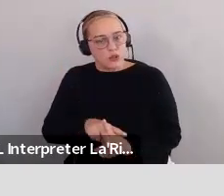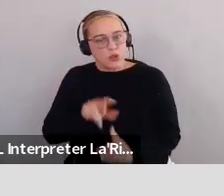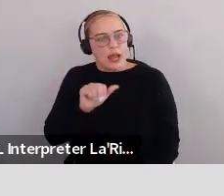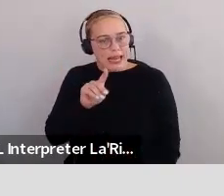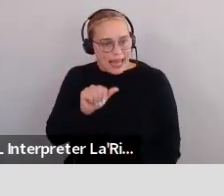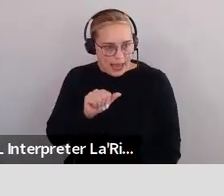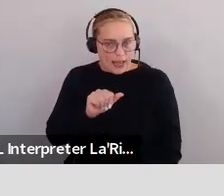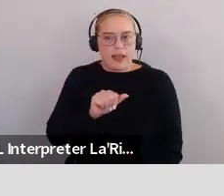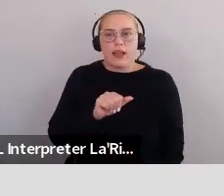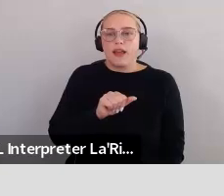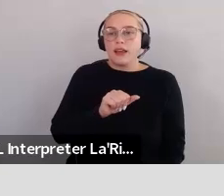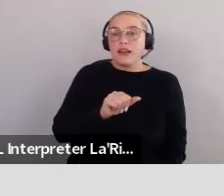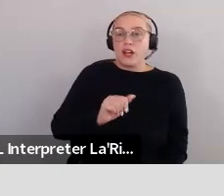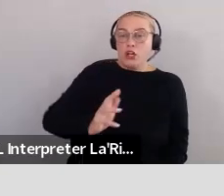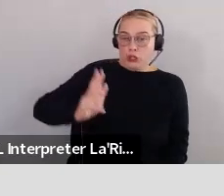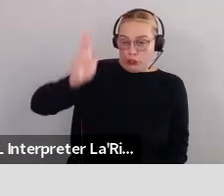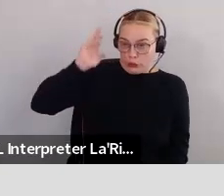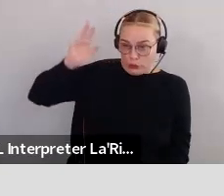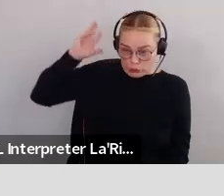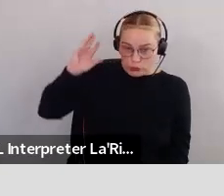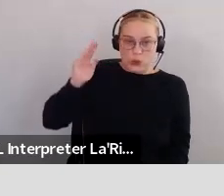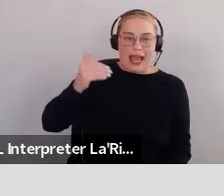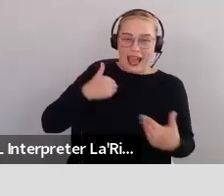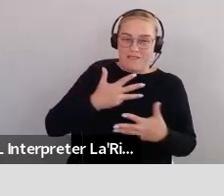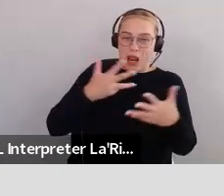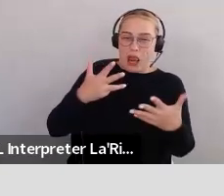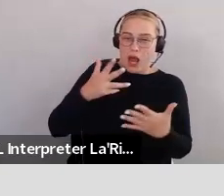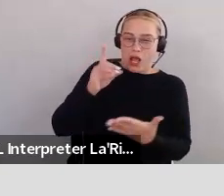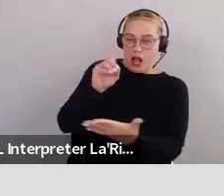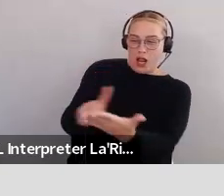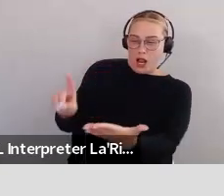had HIV or AIDS. This is a disability covered by the ADA. There is now